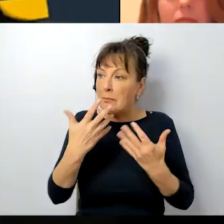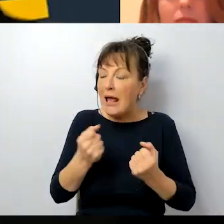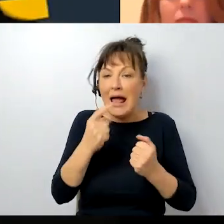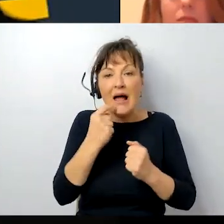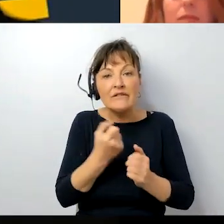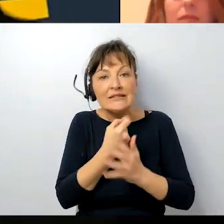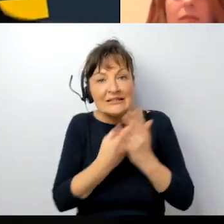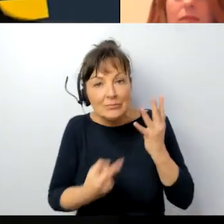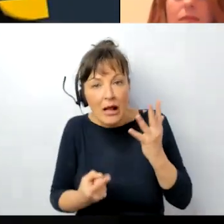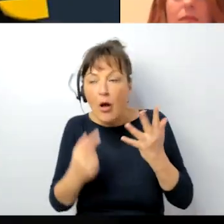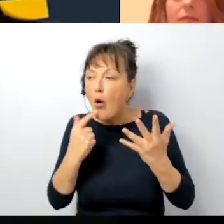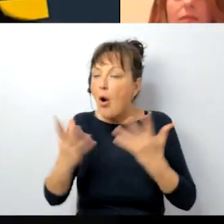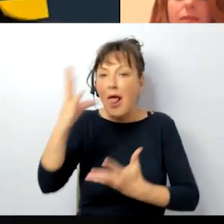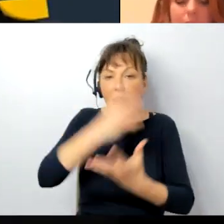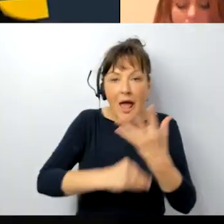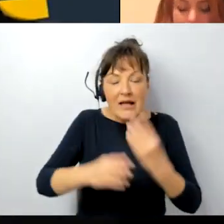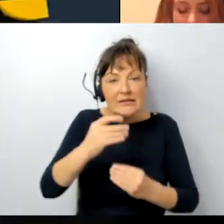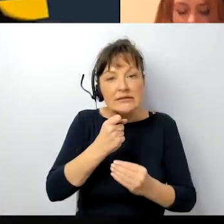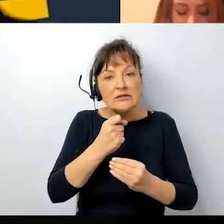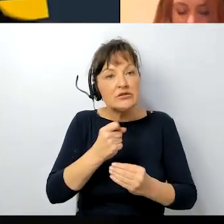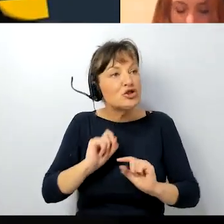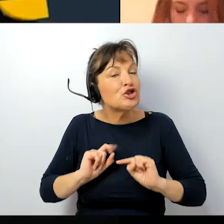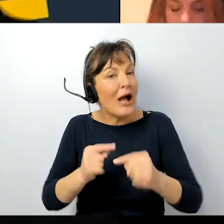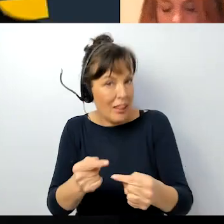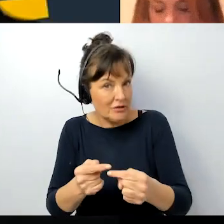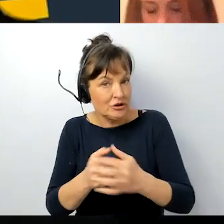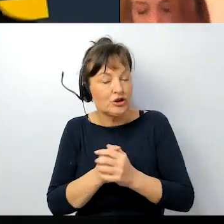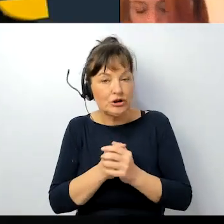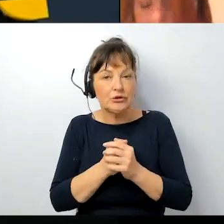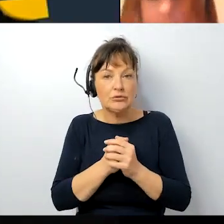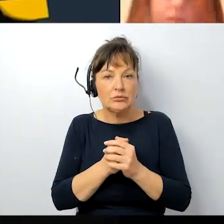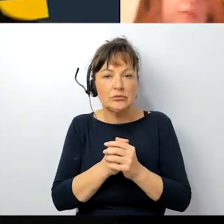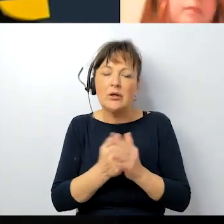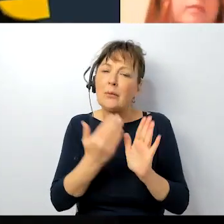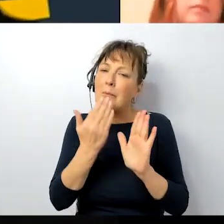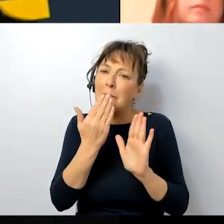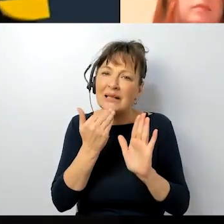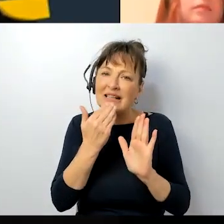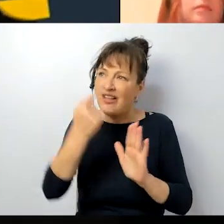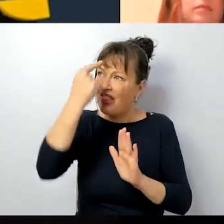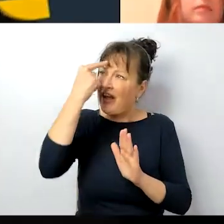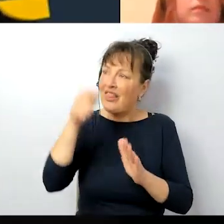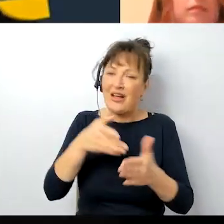you know, if we have got parents of children out there that may have some form of learning